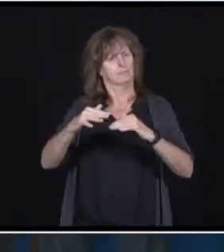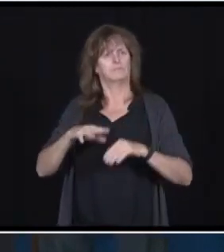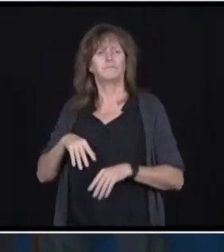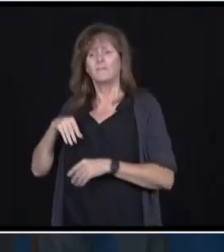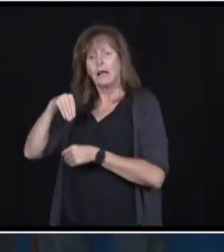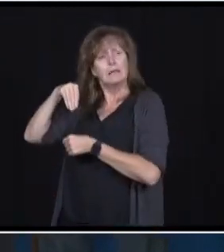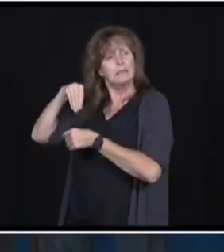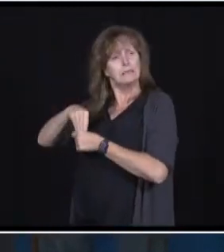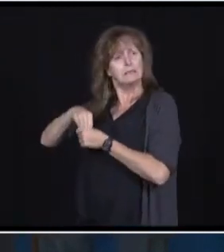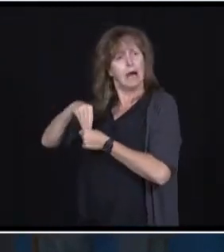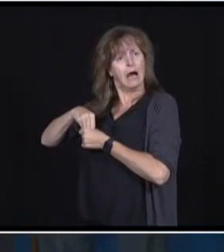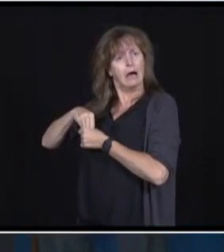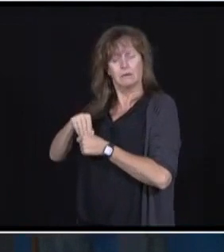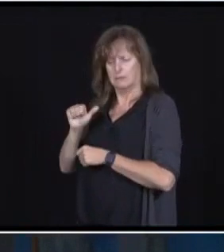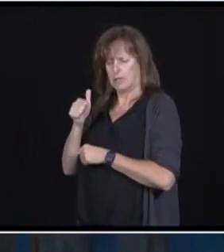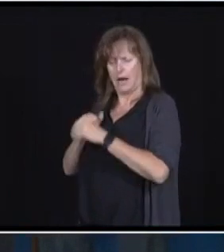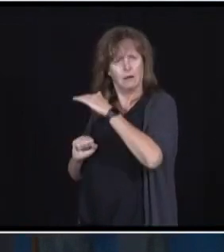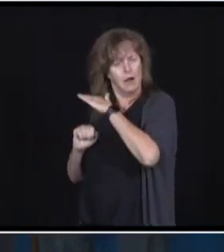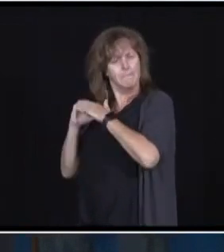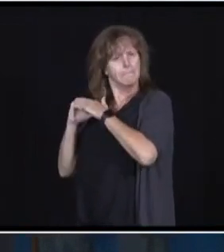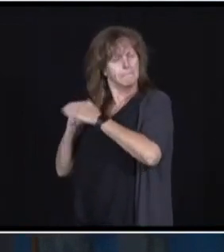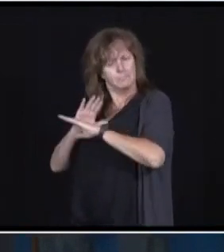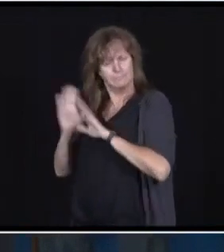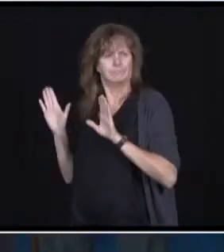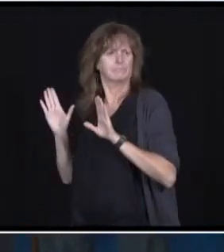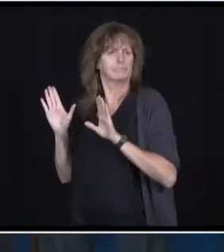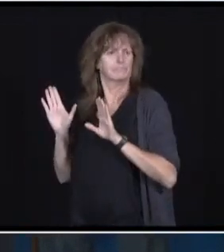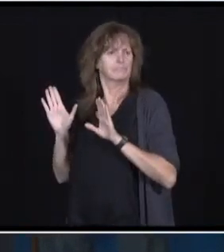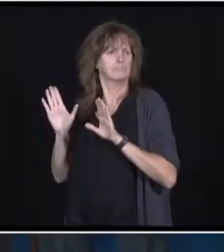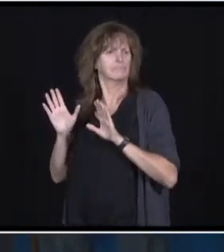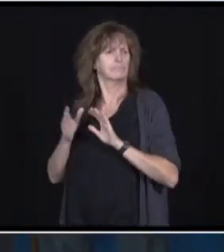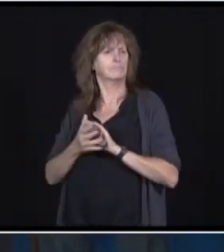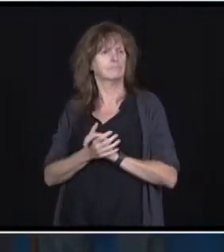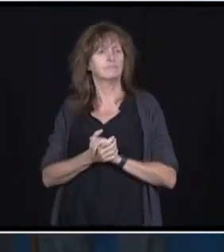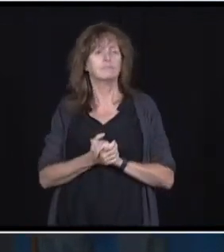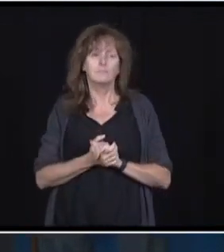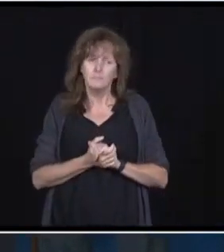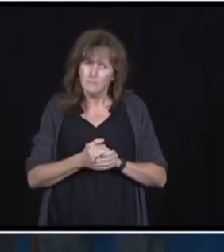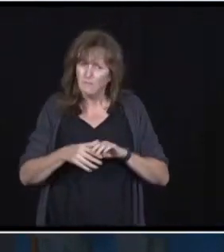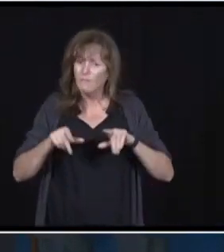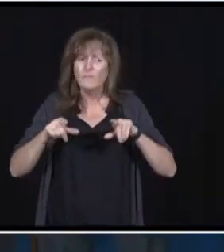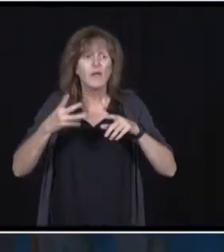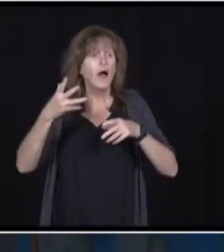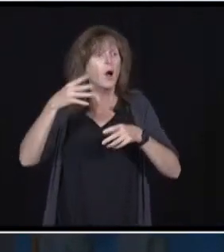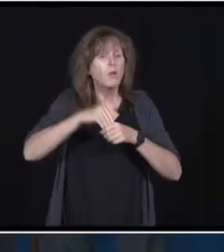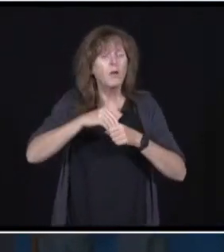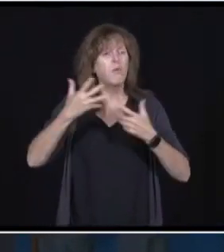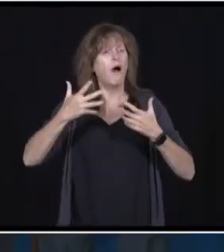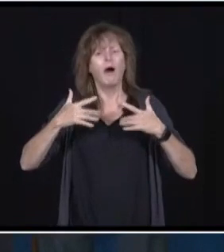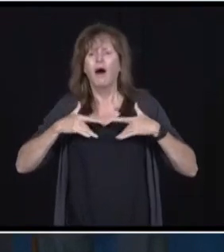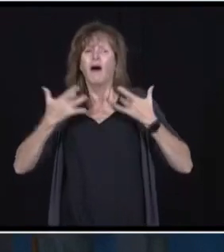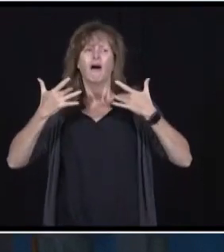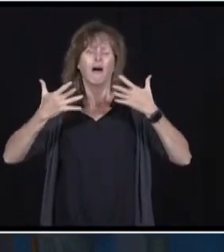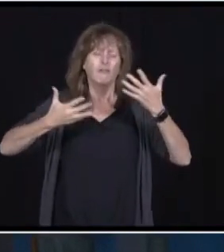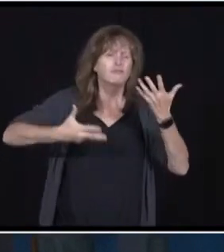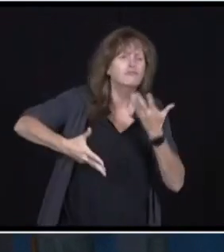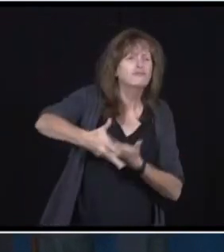to a maximum of 25 people. And indoor gatherings will be restricted to a maximum of 10 people.